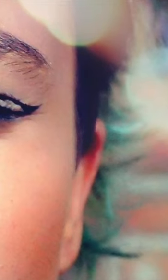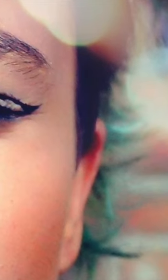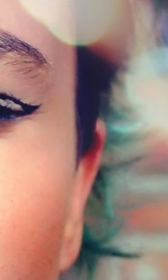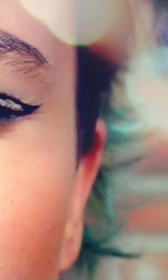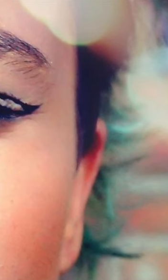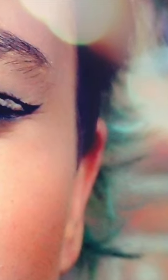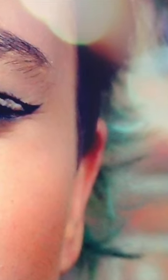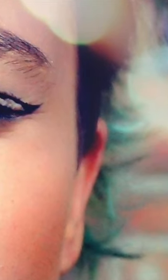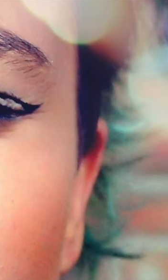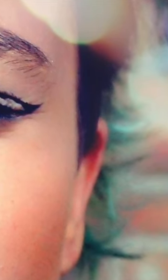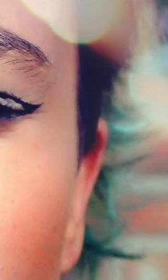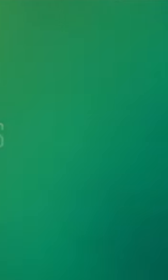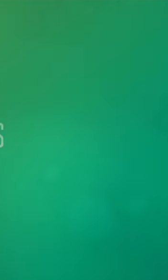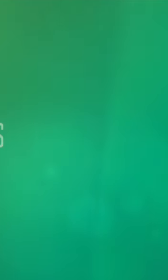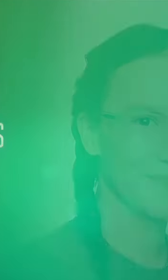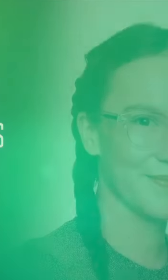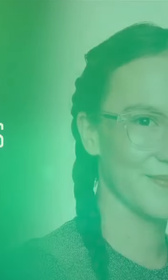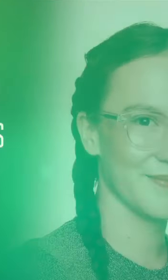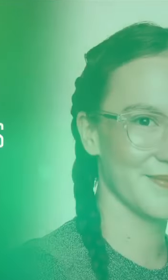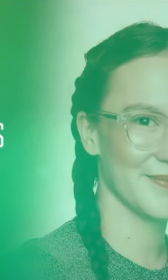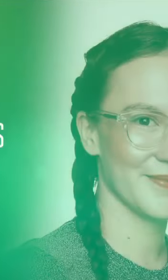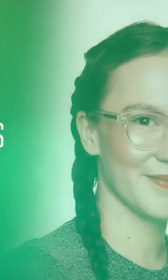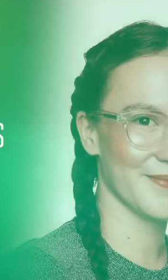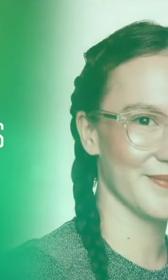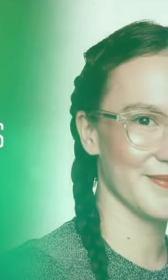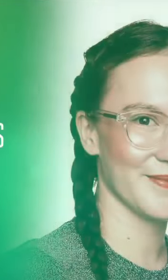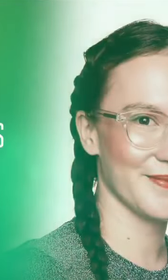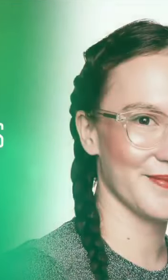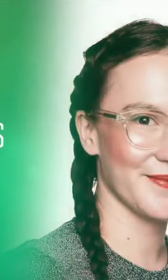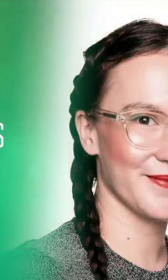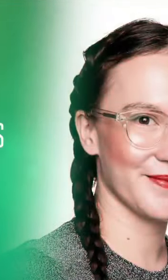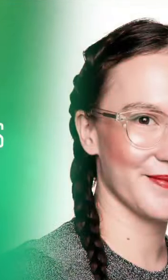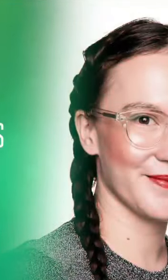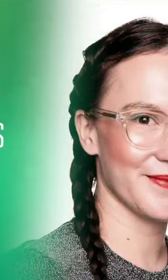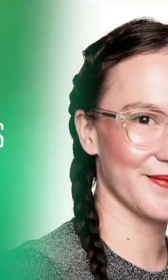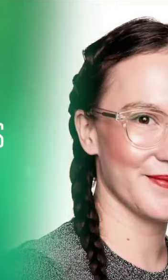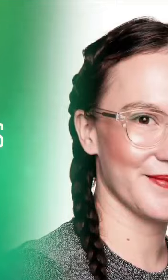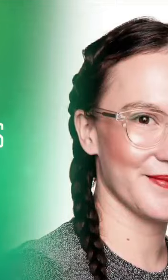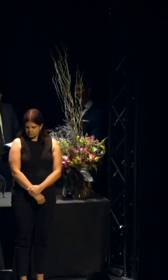Please join me in congratulating Autumn Skuthorpe, recipient of the 2020 Australia Council